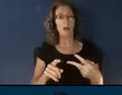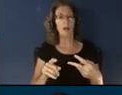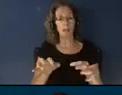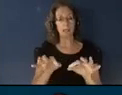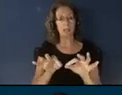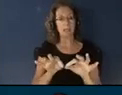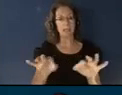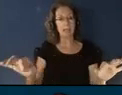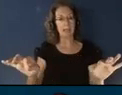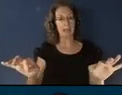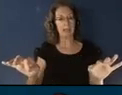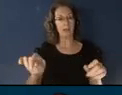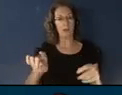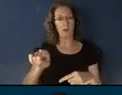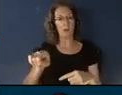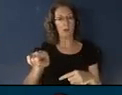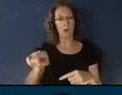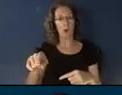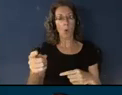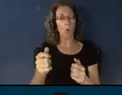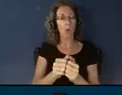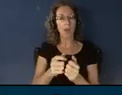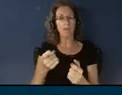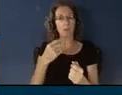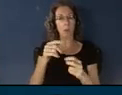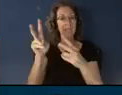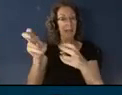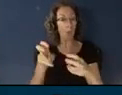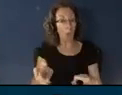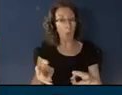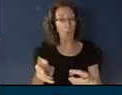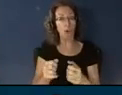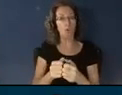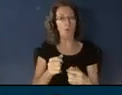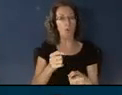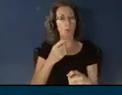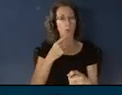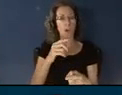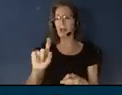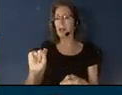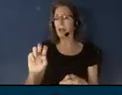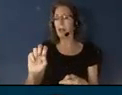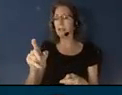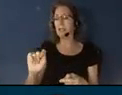format or transcription for download. So I either do an outline of your slideshow